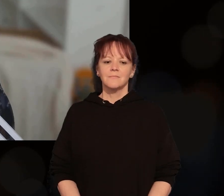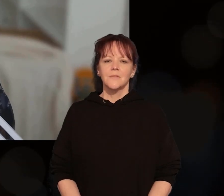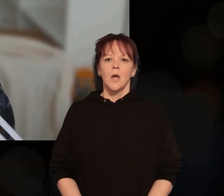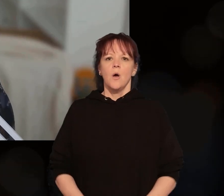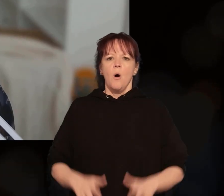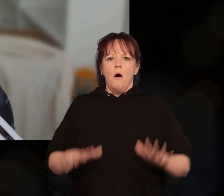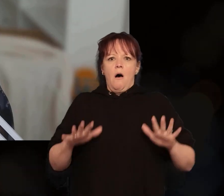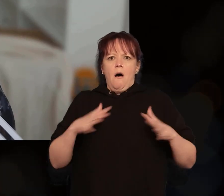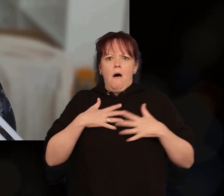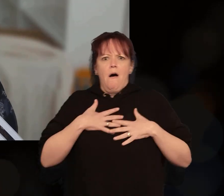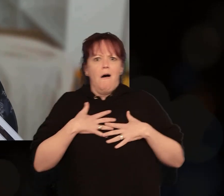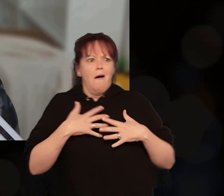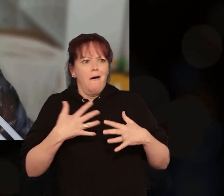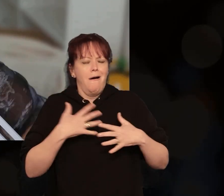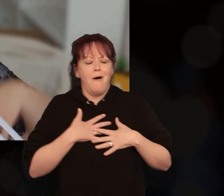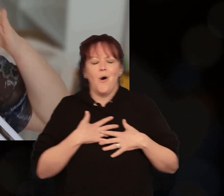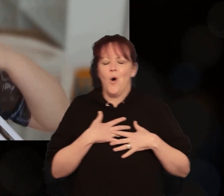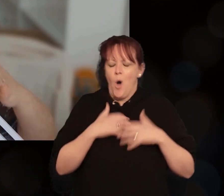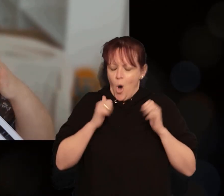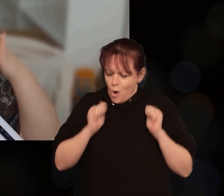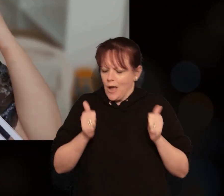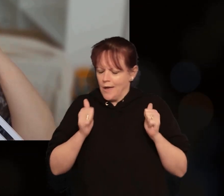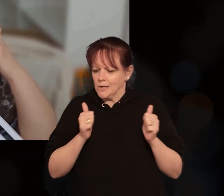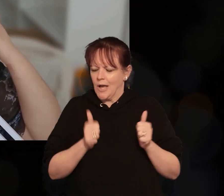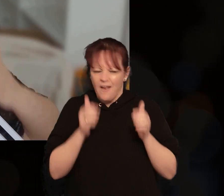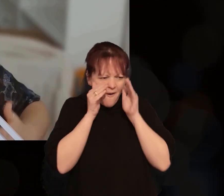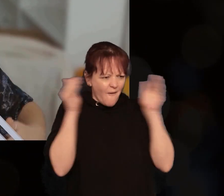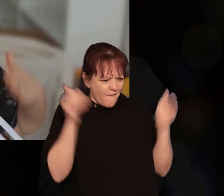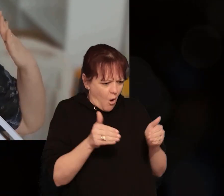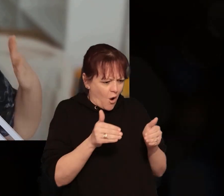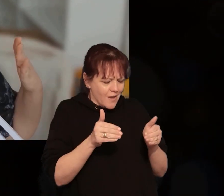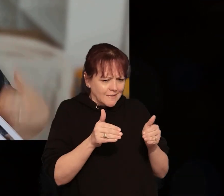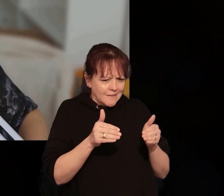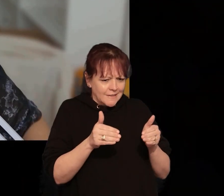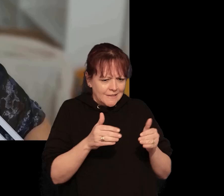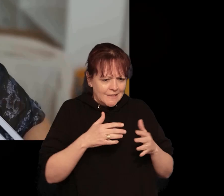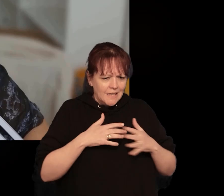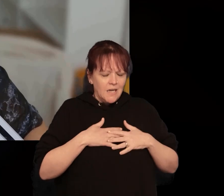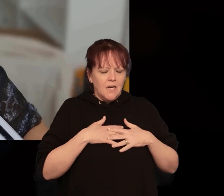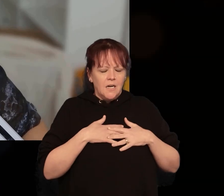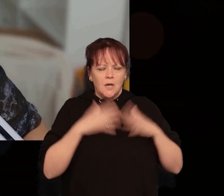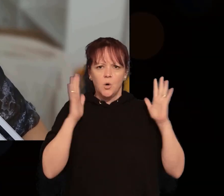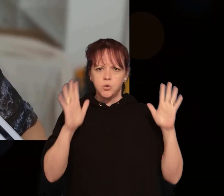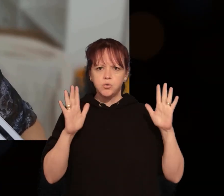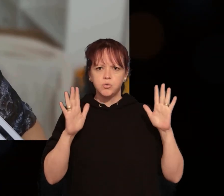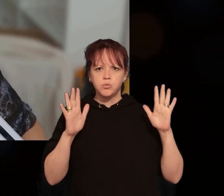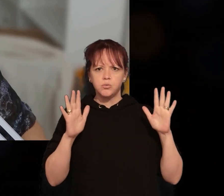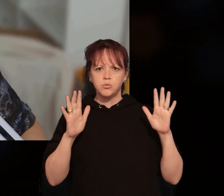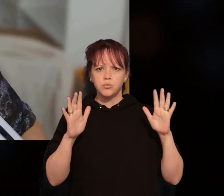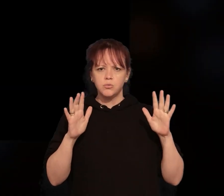QUIRKY MUSIC WHEEZING LAUGHING Okay, focus. Okay, stop.